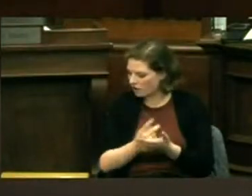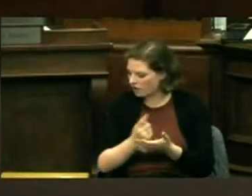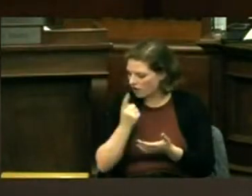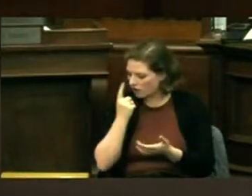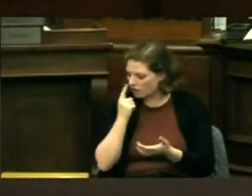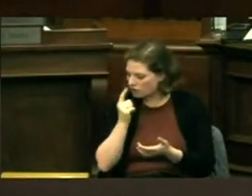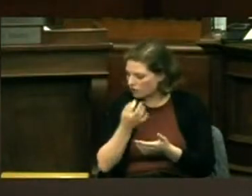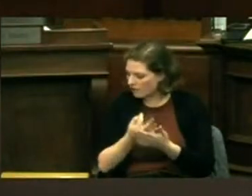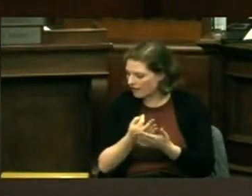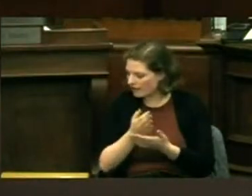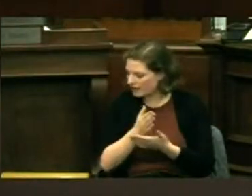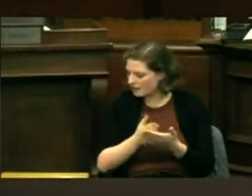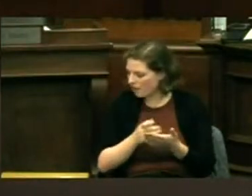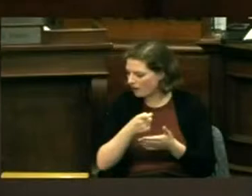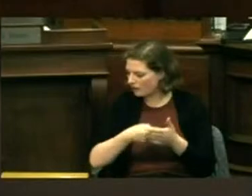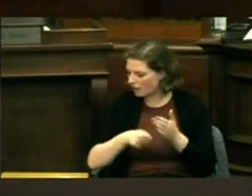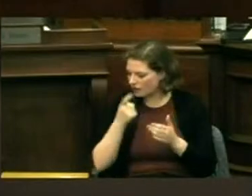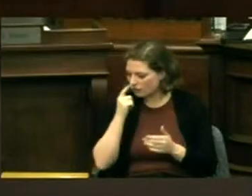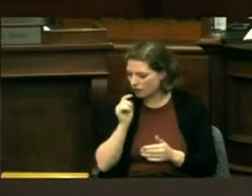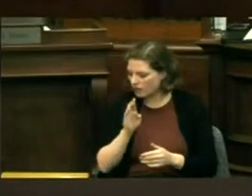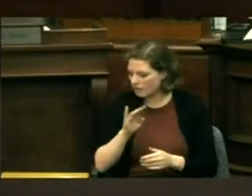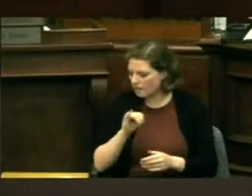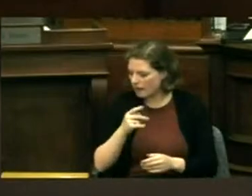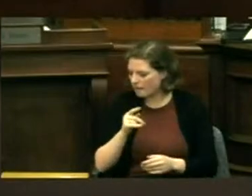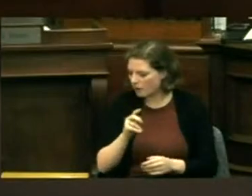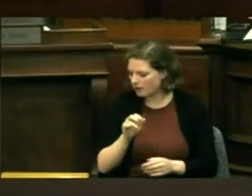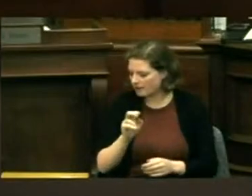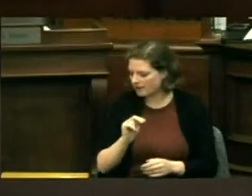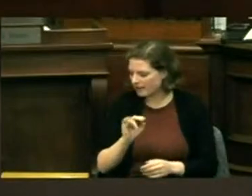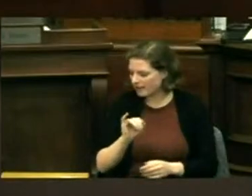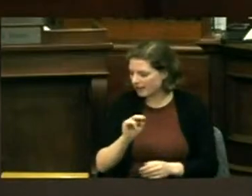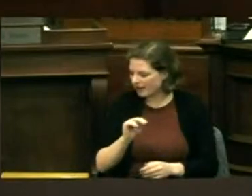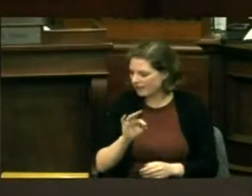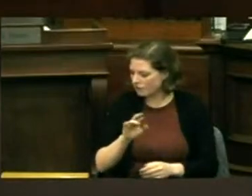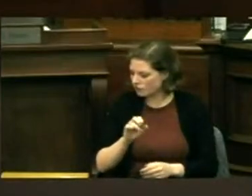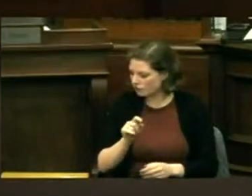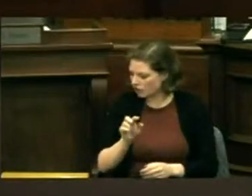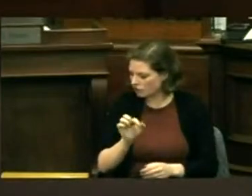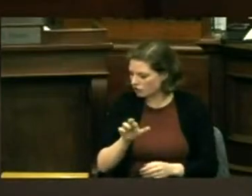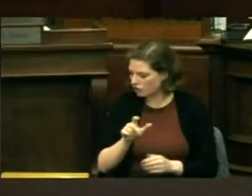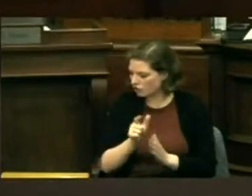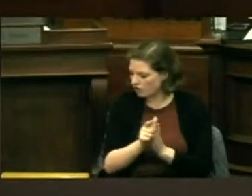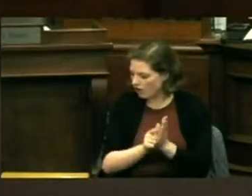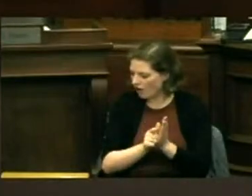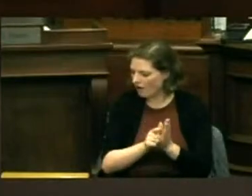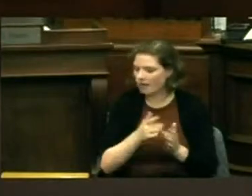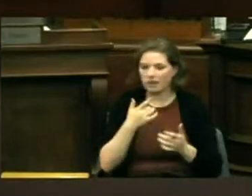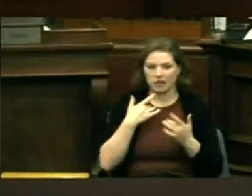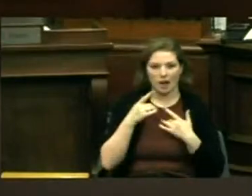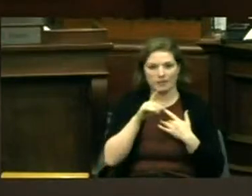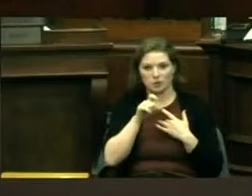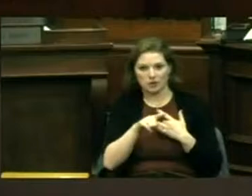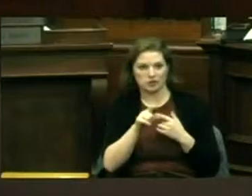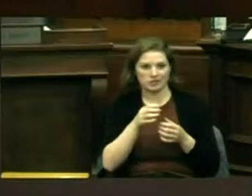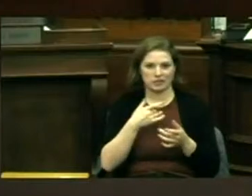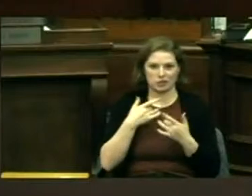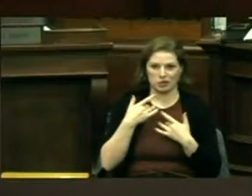authorizing issuance of $14 million bond of said city to finance a portion of the cost of bipartisan infrastructure law.